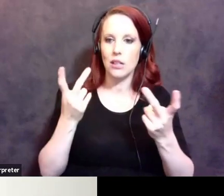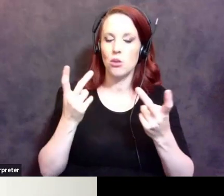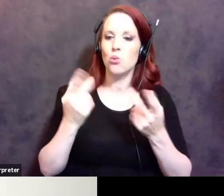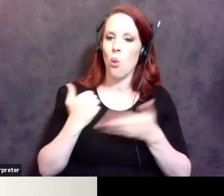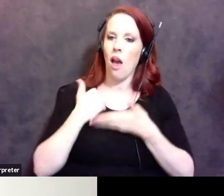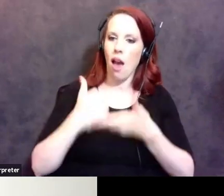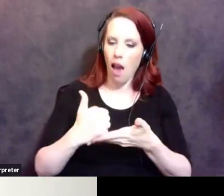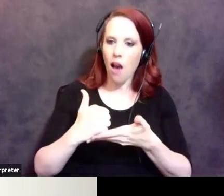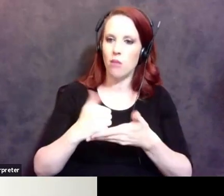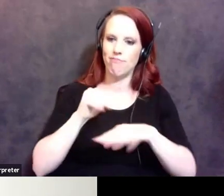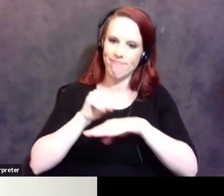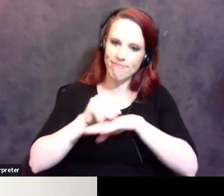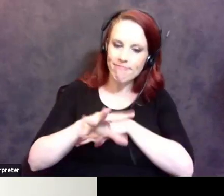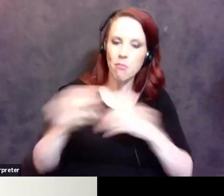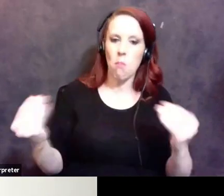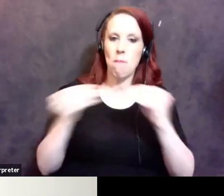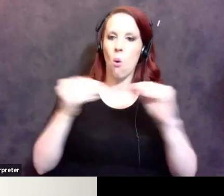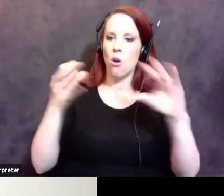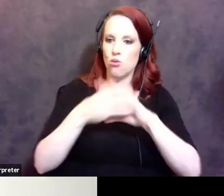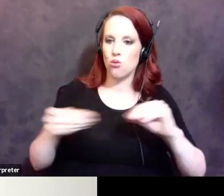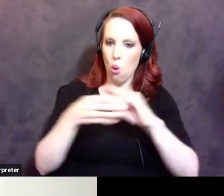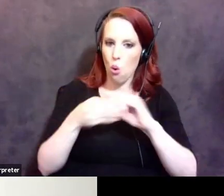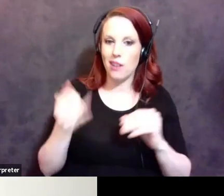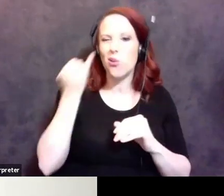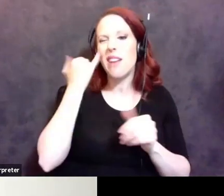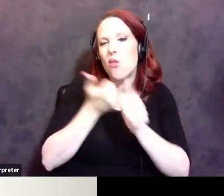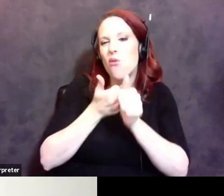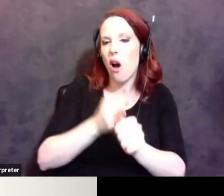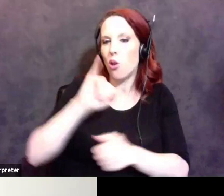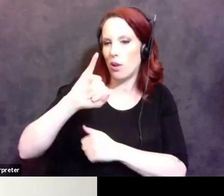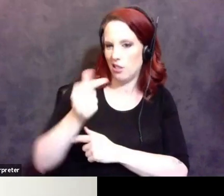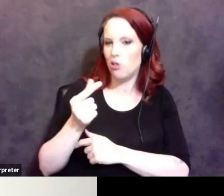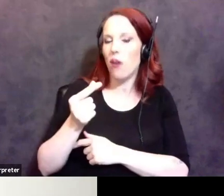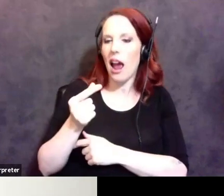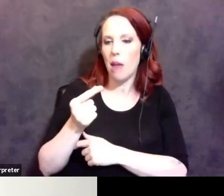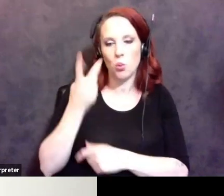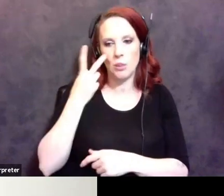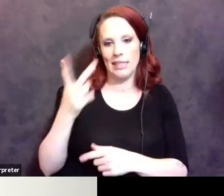you follow us on Instagram, you will see every other week we host someone from our community